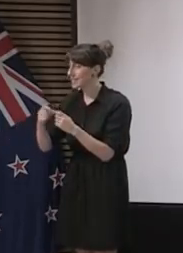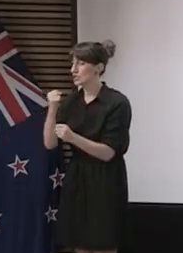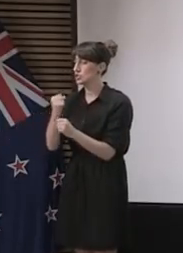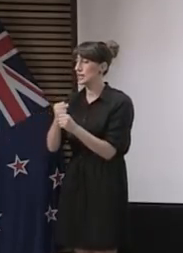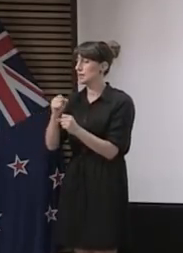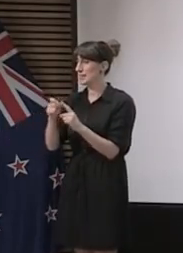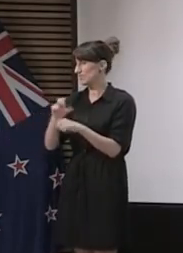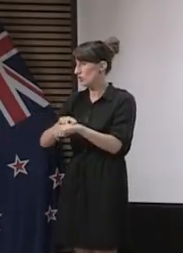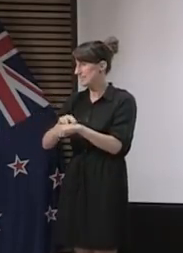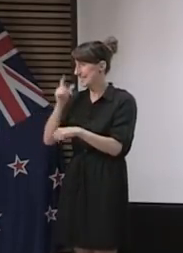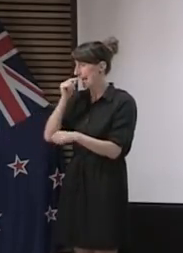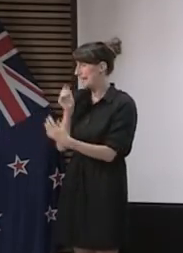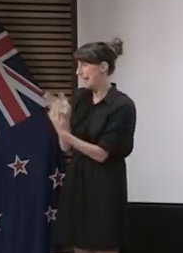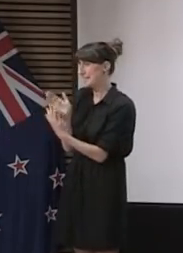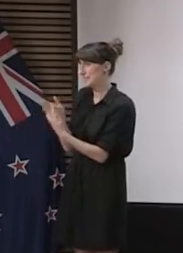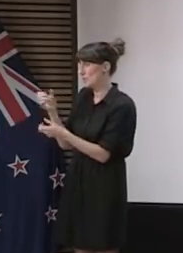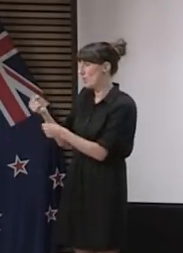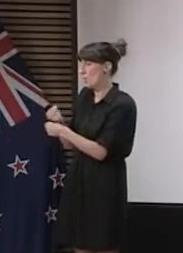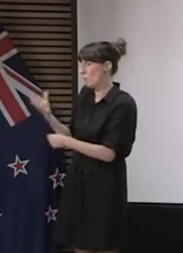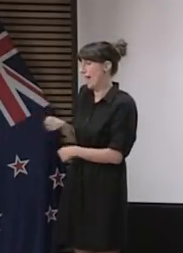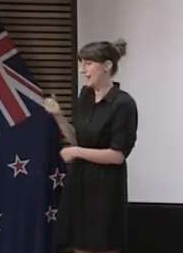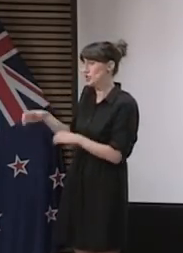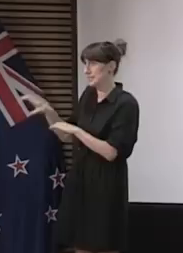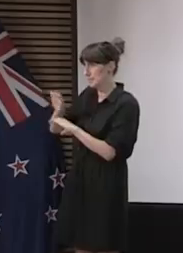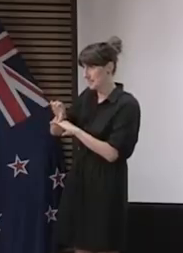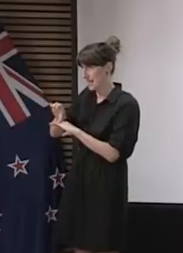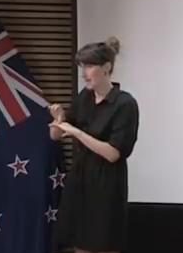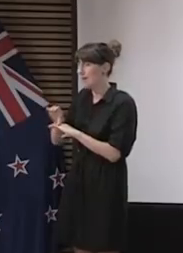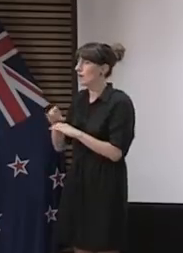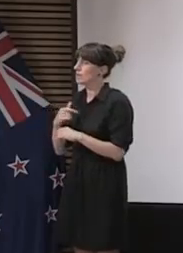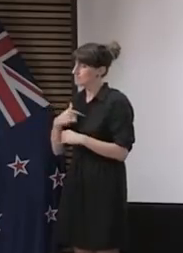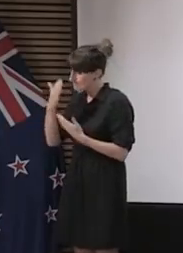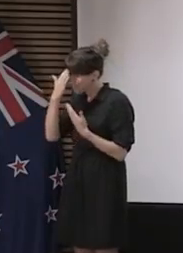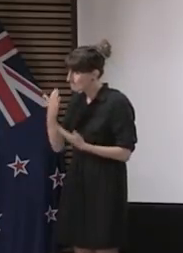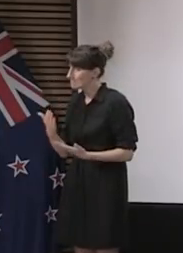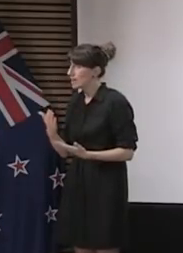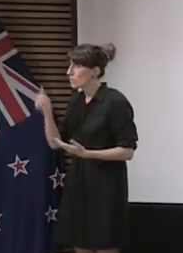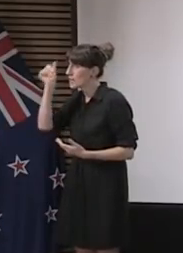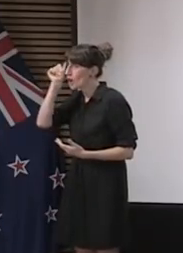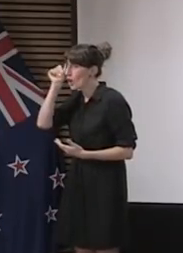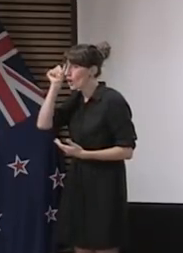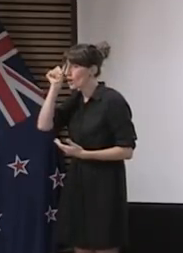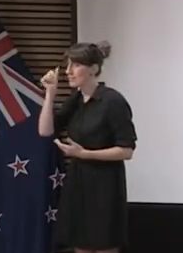aswell. We have worked very hardto recognise the costs thatfront-line practices haveincurred through